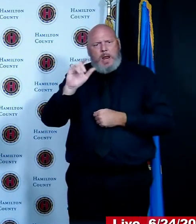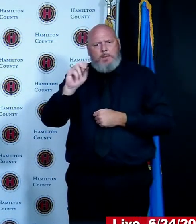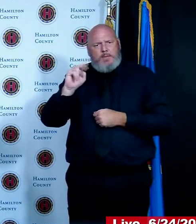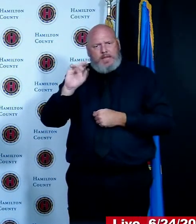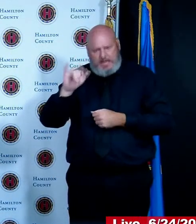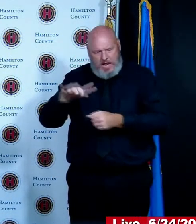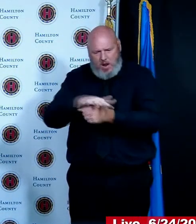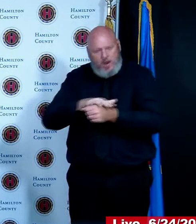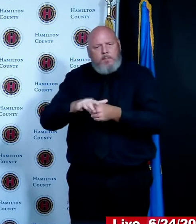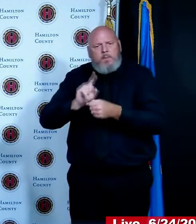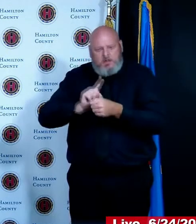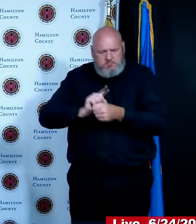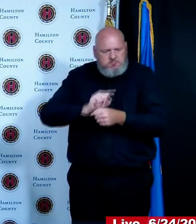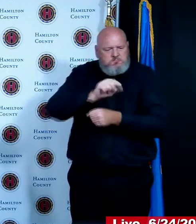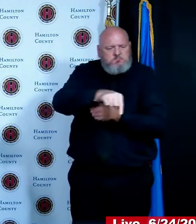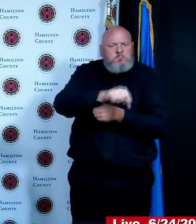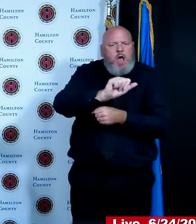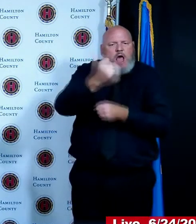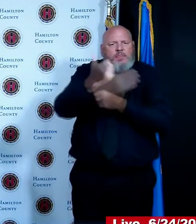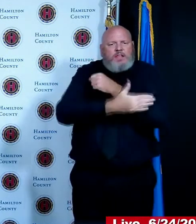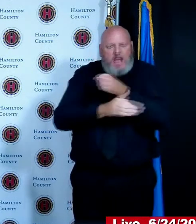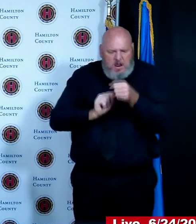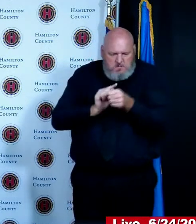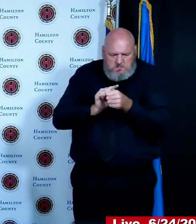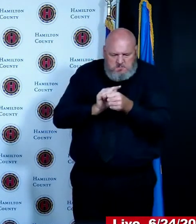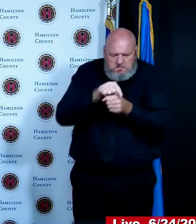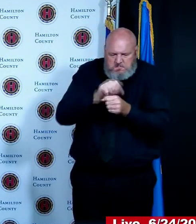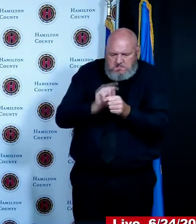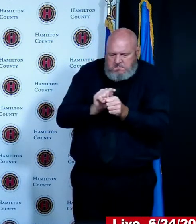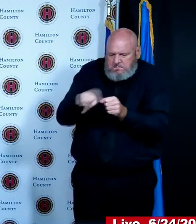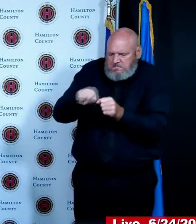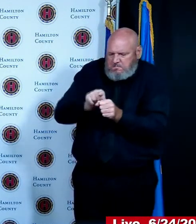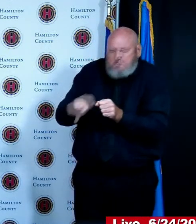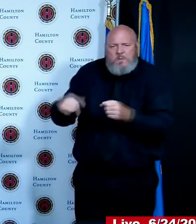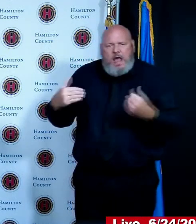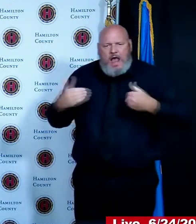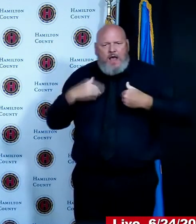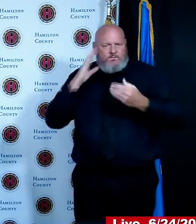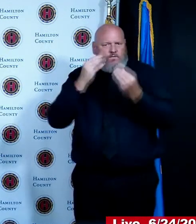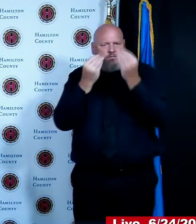those sites as well so even though I just shared three zip